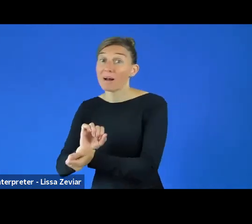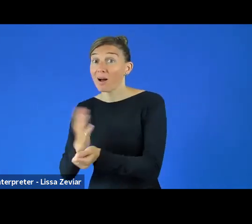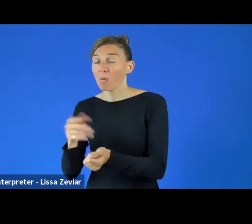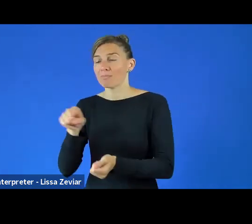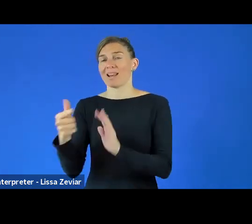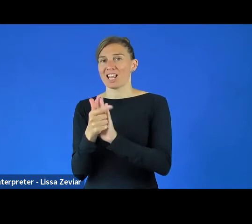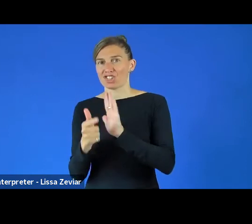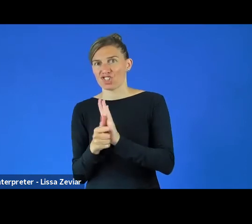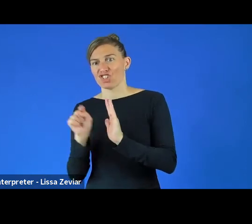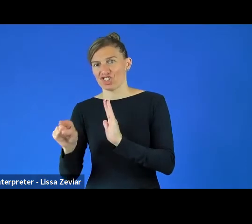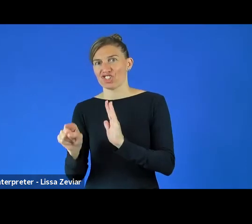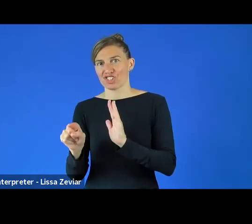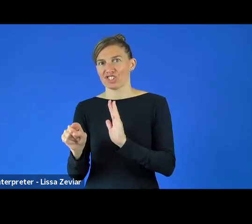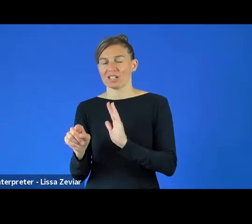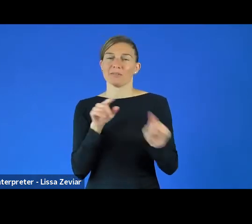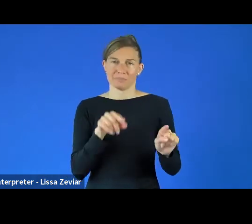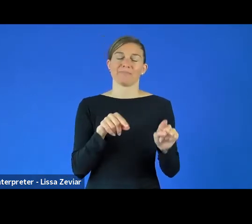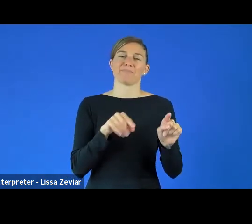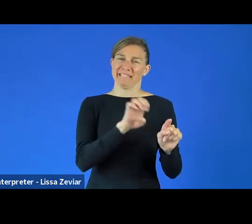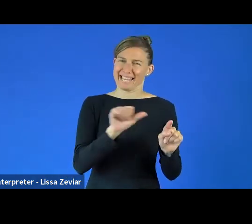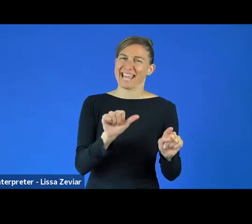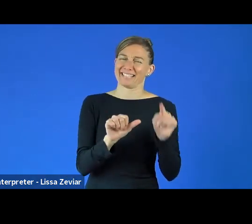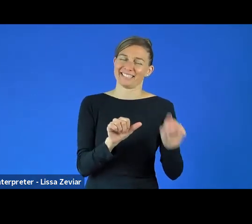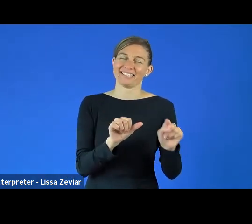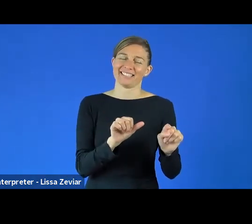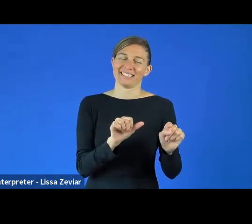it is the European Accessibility Act, and the national laws